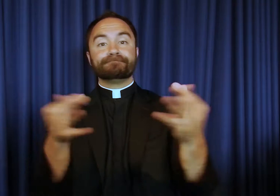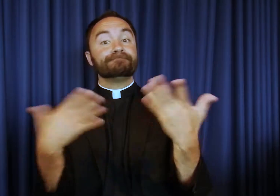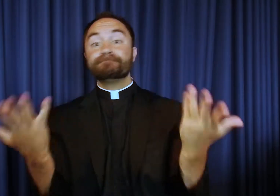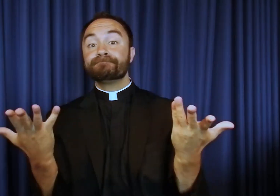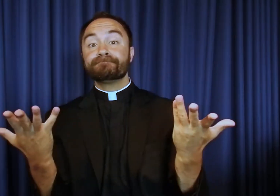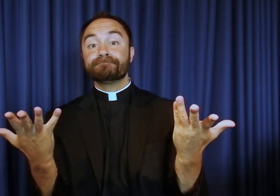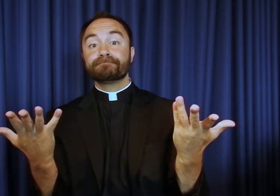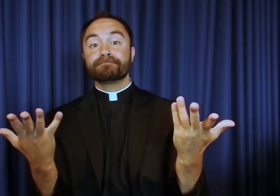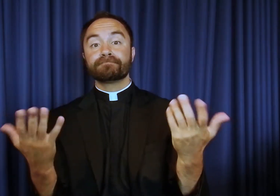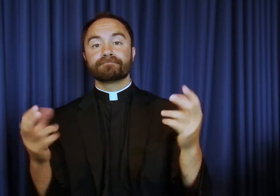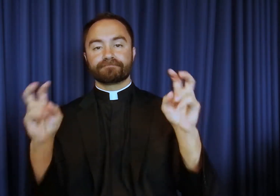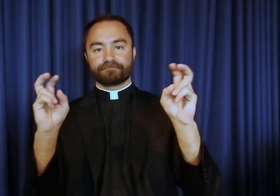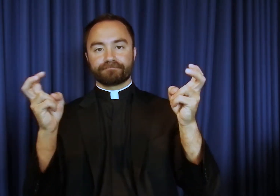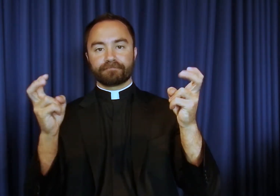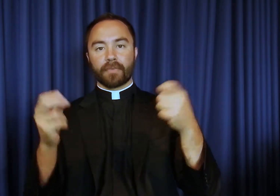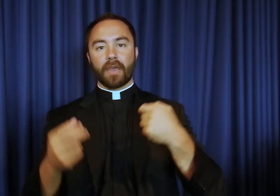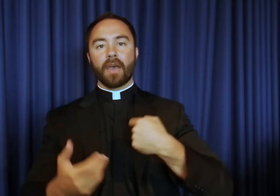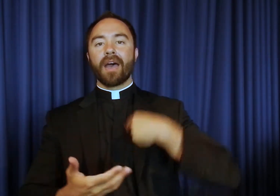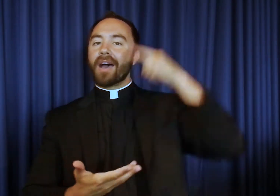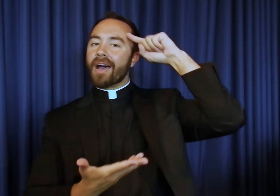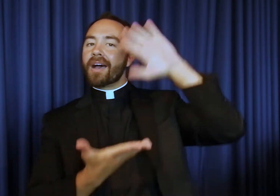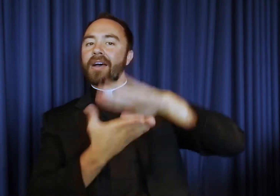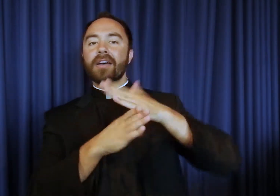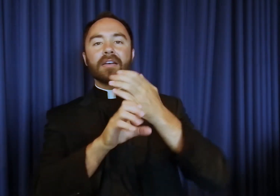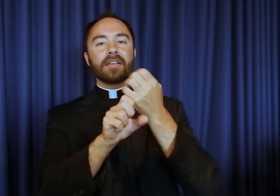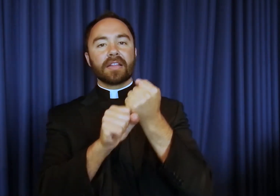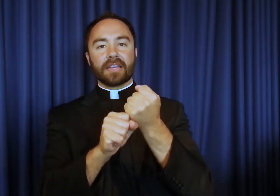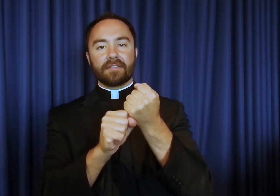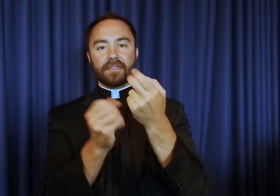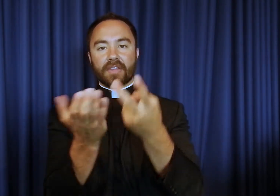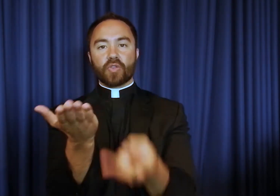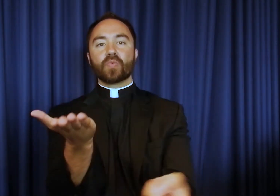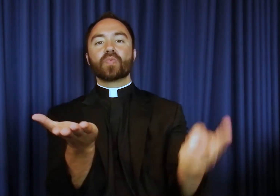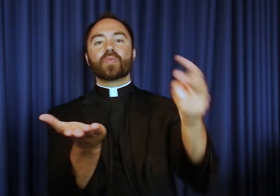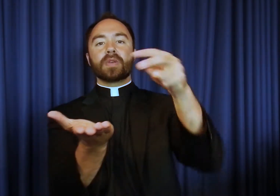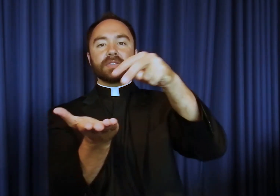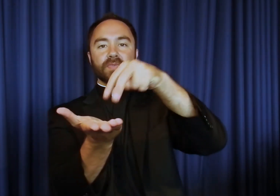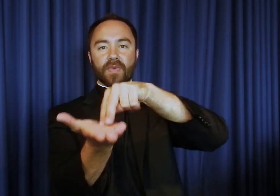goes, what we're going to discuss is the last line of the Creed which says "I